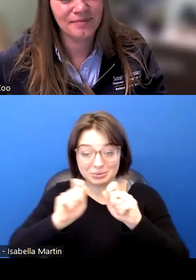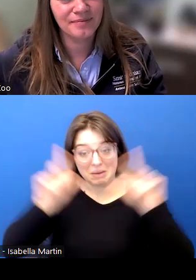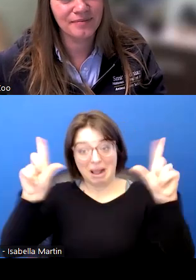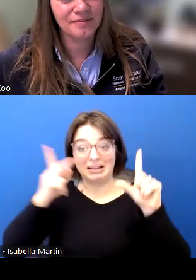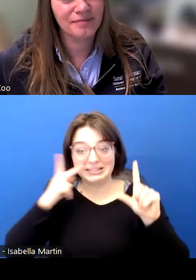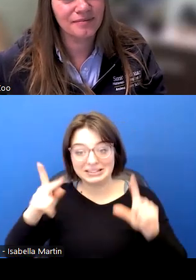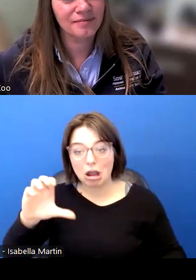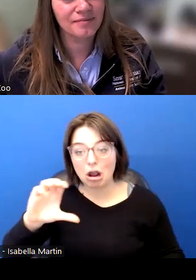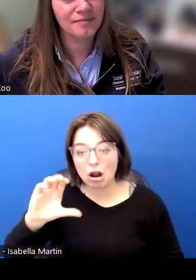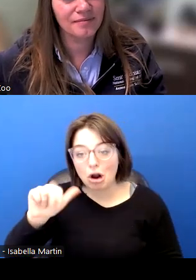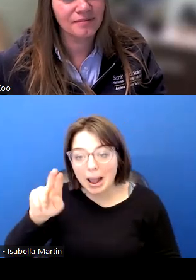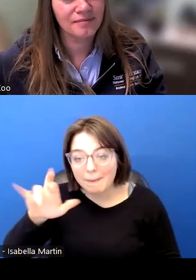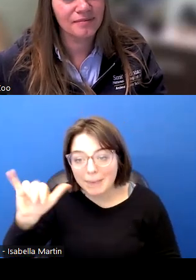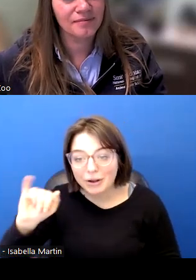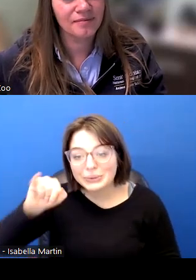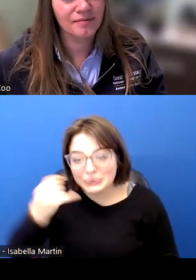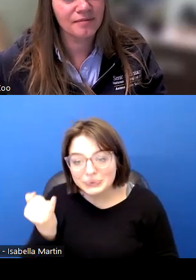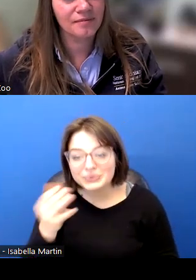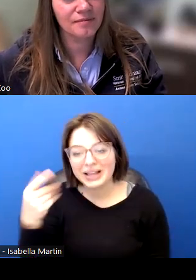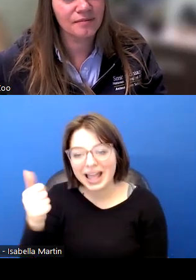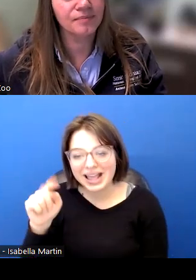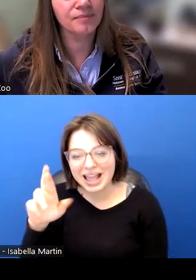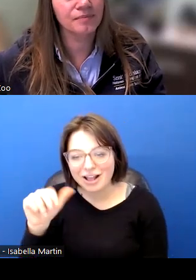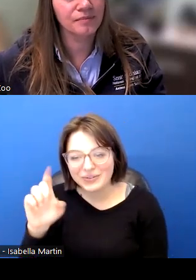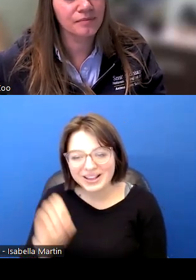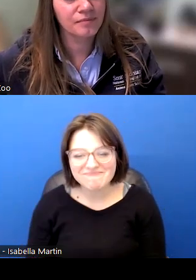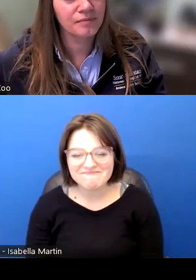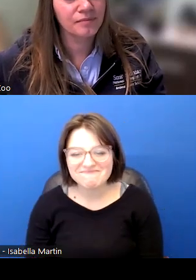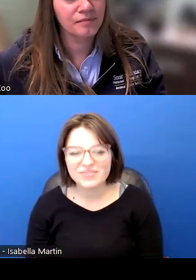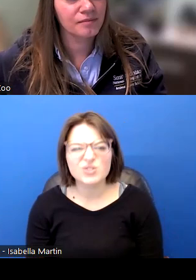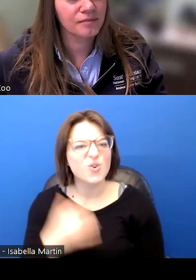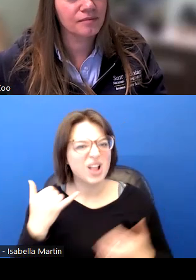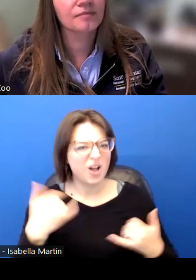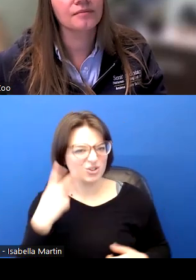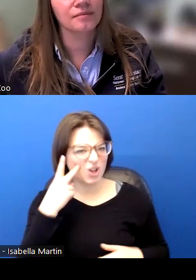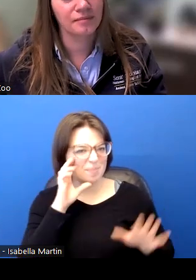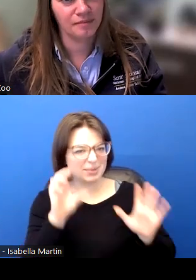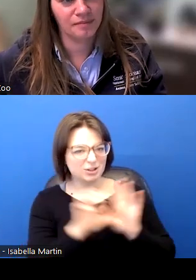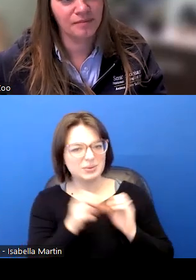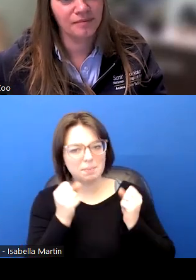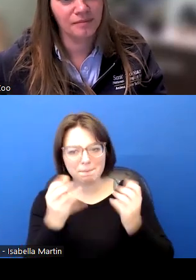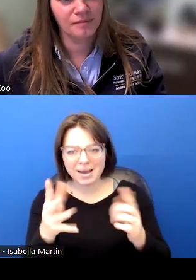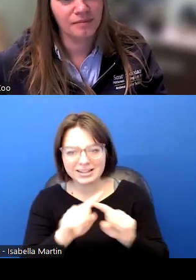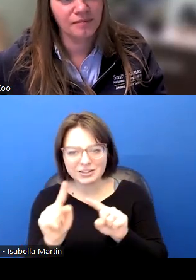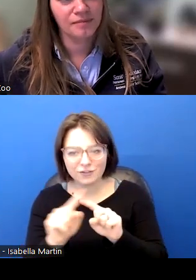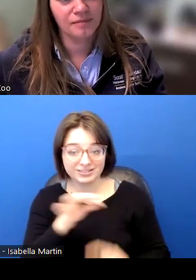in some of these pictures some other staff so this is a whole department um of the Department of um